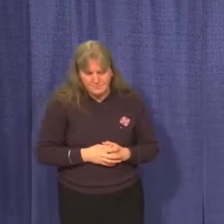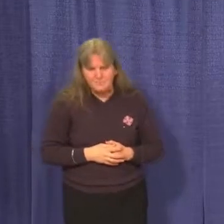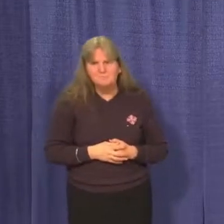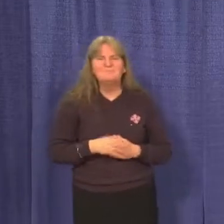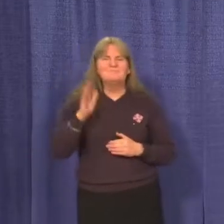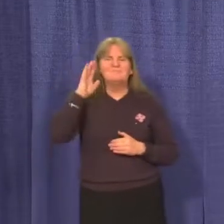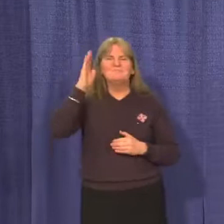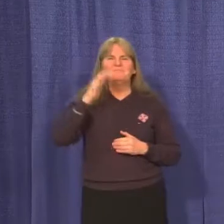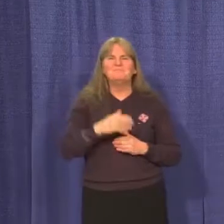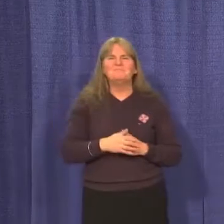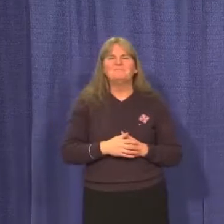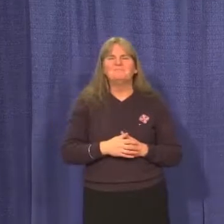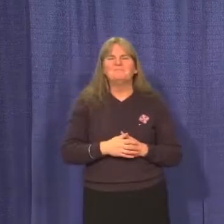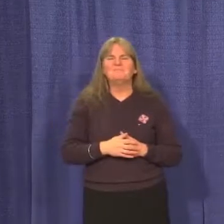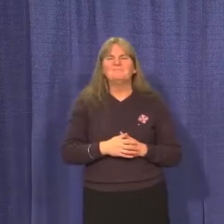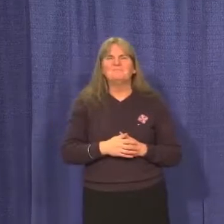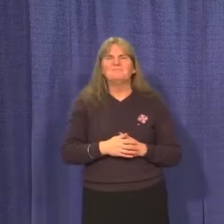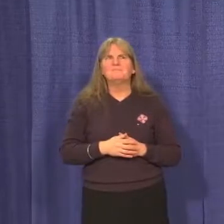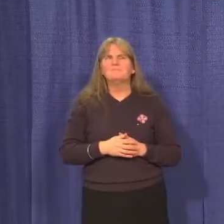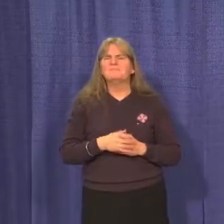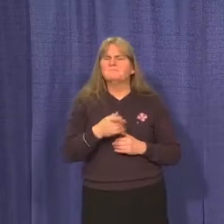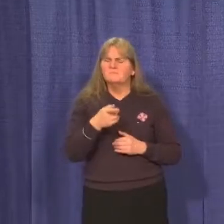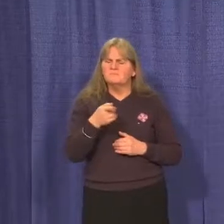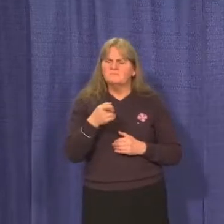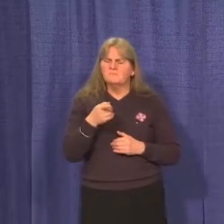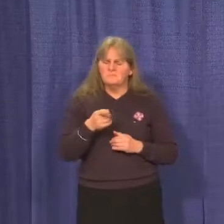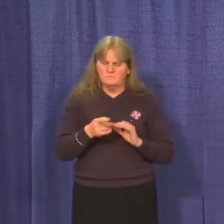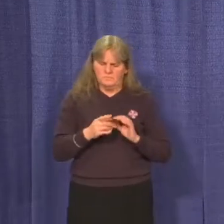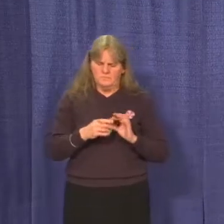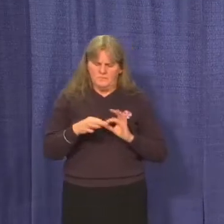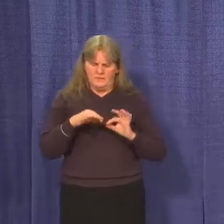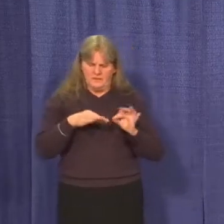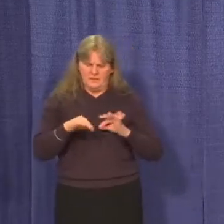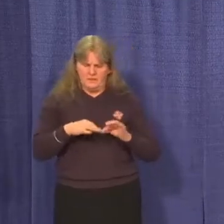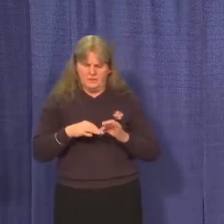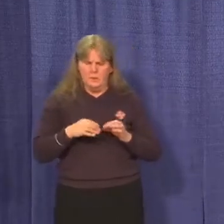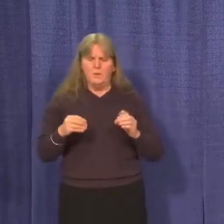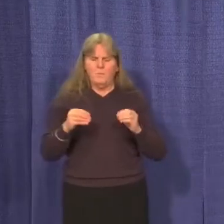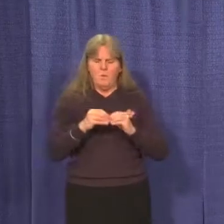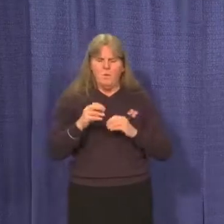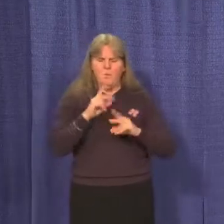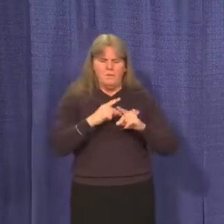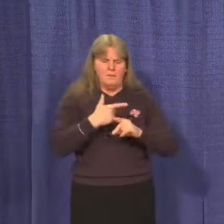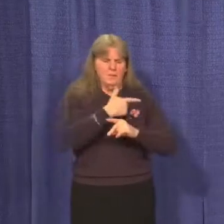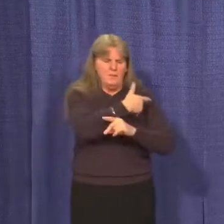Reporter: Hi. You were saying that, you know, as more people get vaccinations